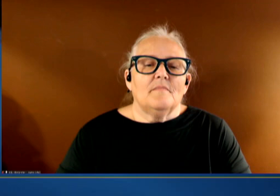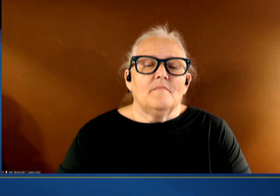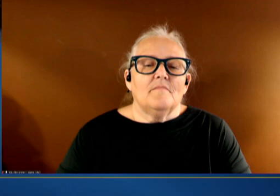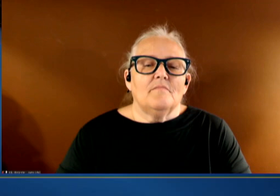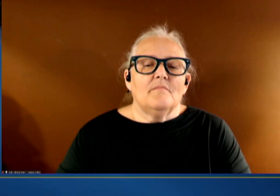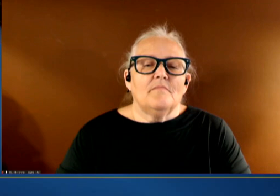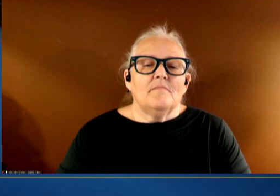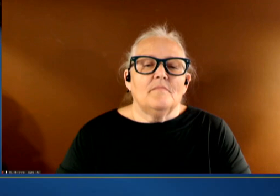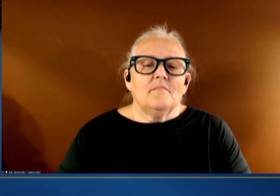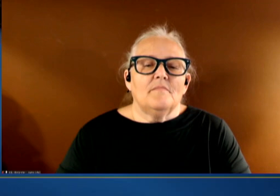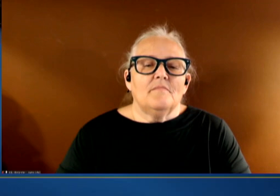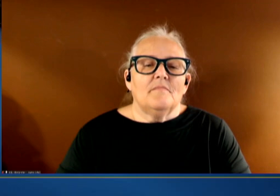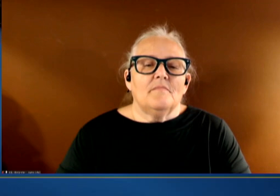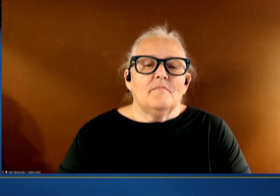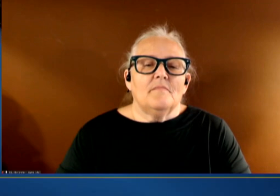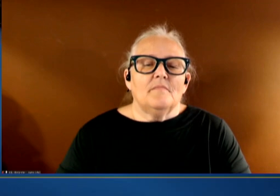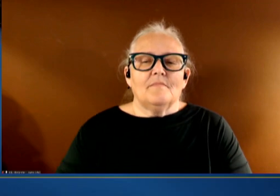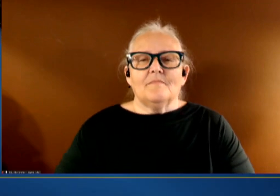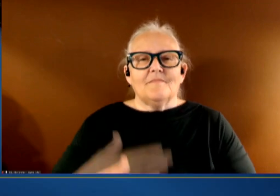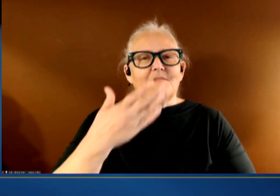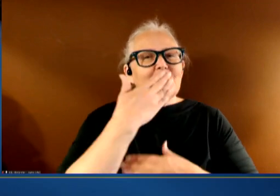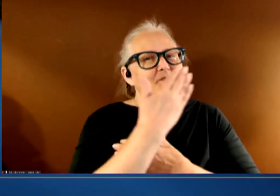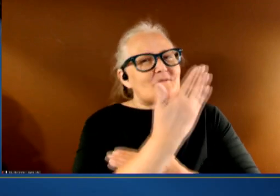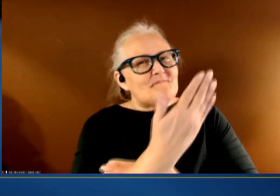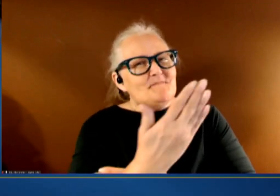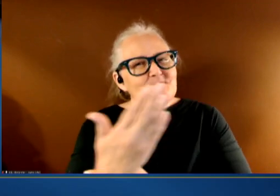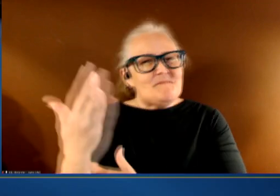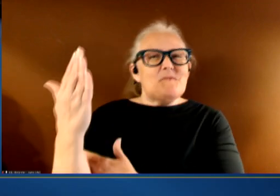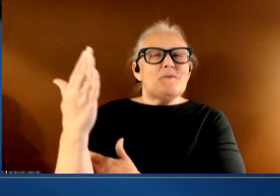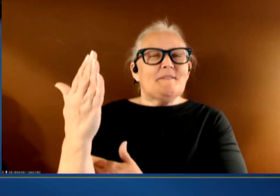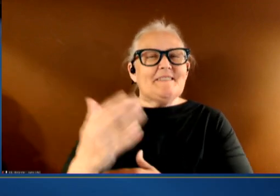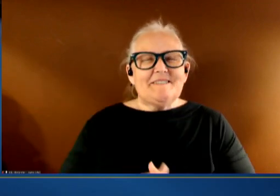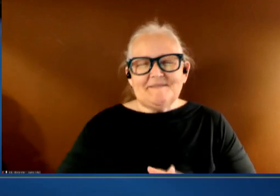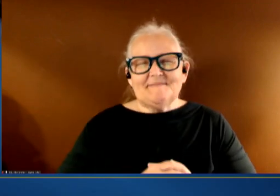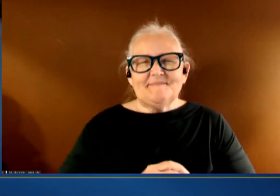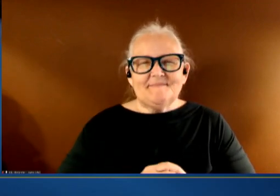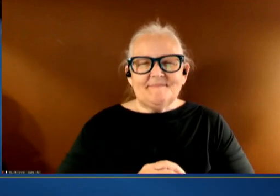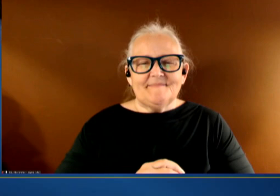Female Speaker: All right, good morning, everyone. Multiple Speakers: Good morning.